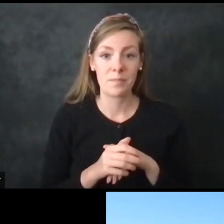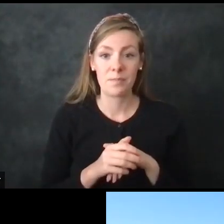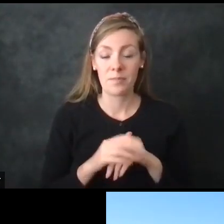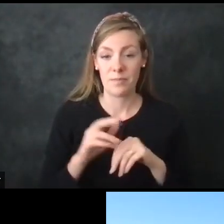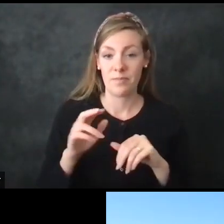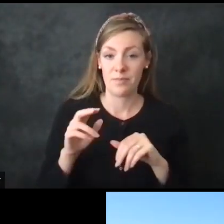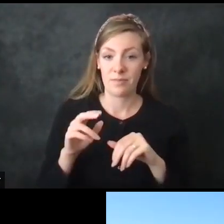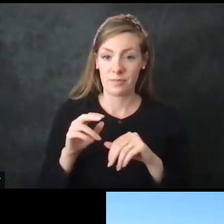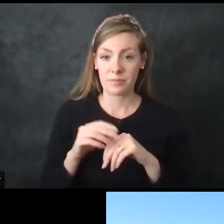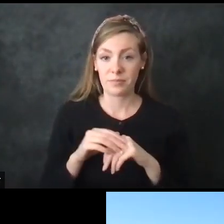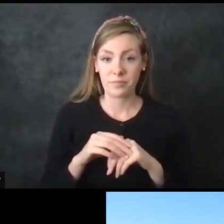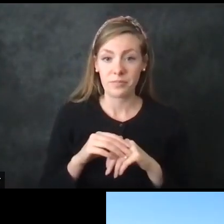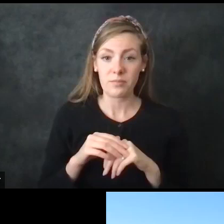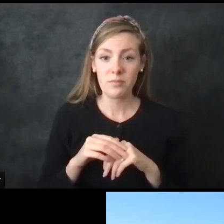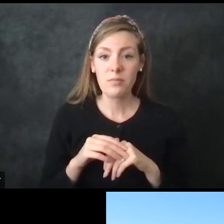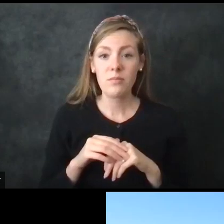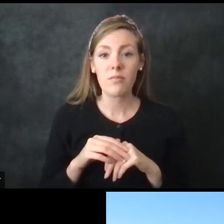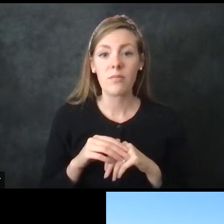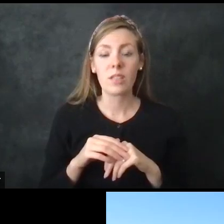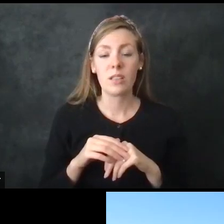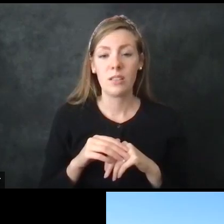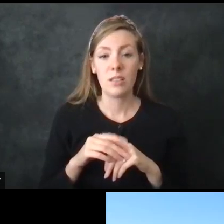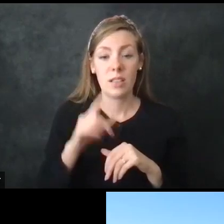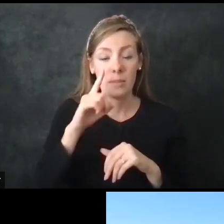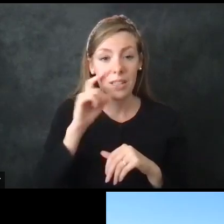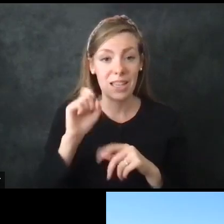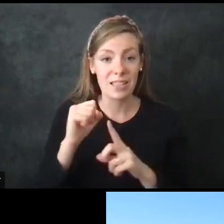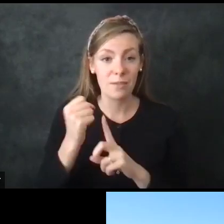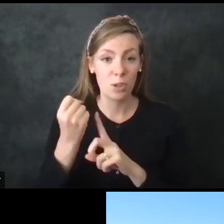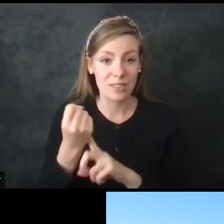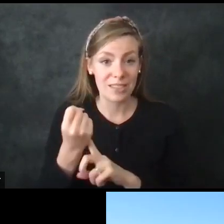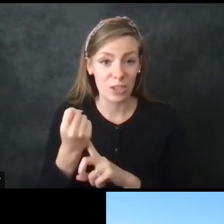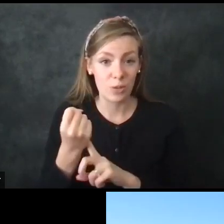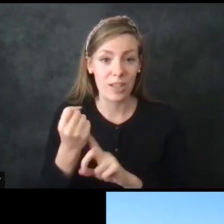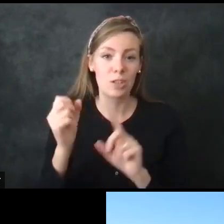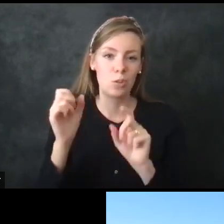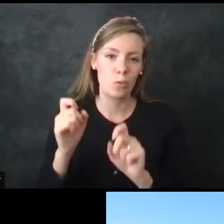substantial risk of severe illness, even if fully vaccinated because they may have